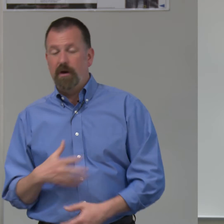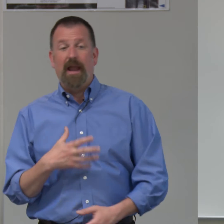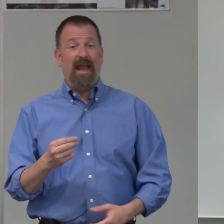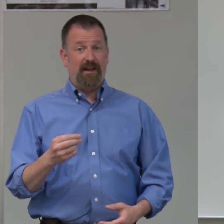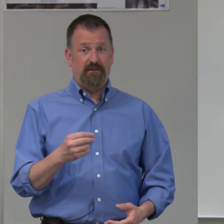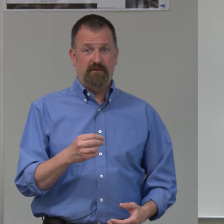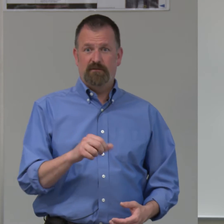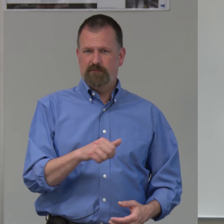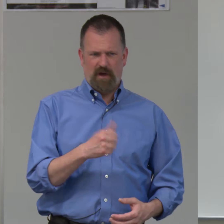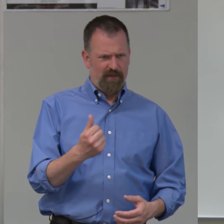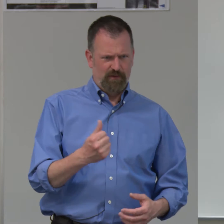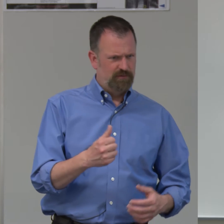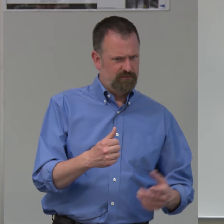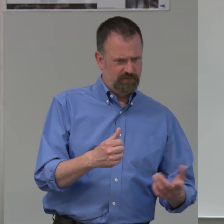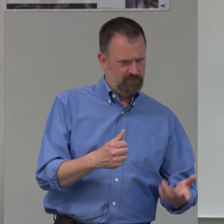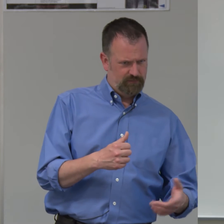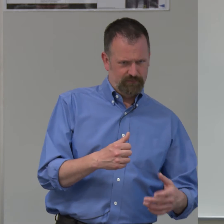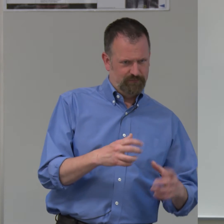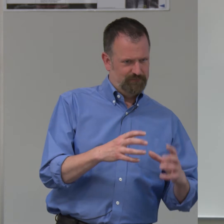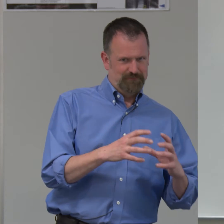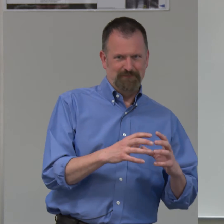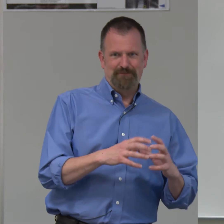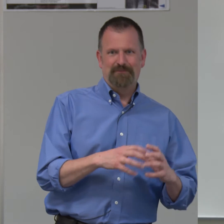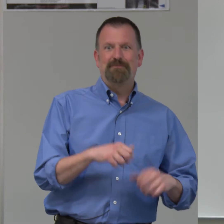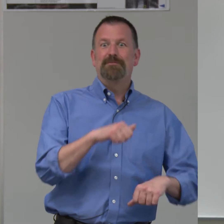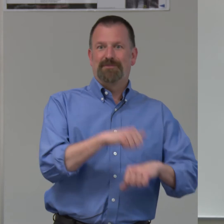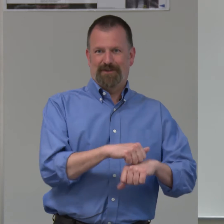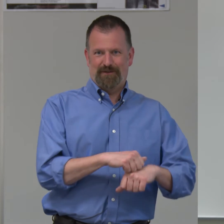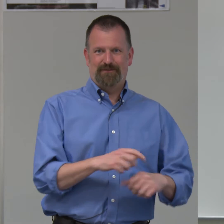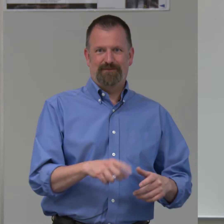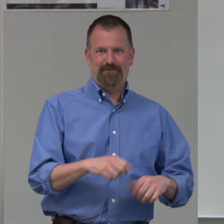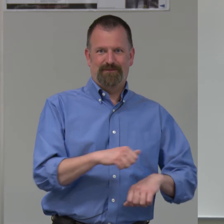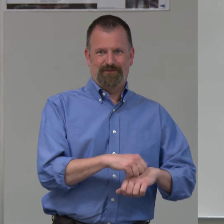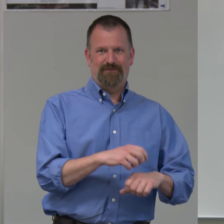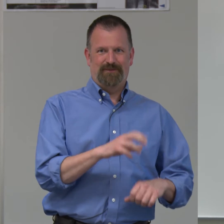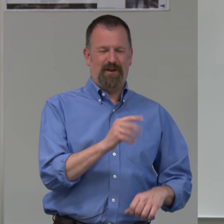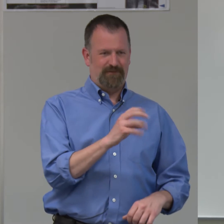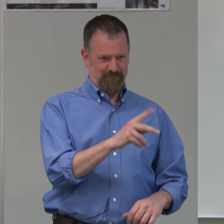These have been FDA-approved for melanoma